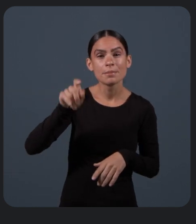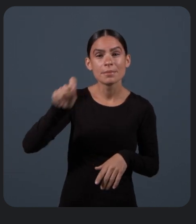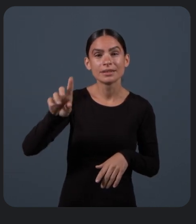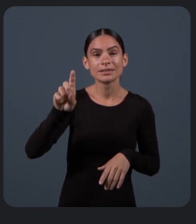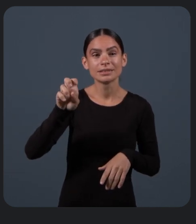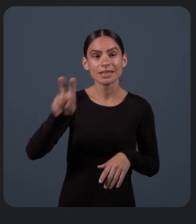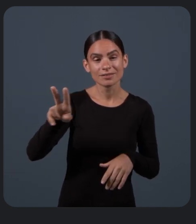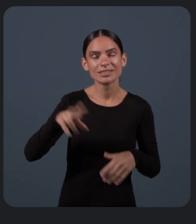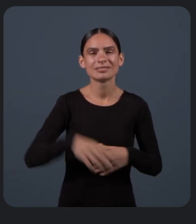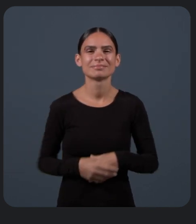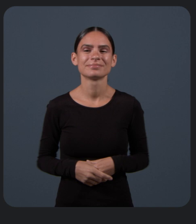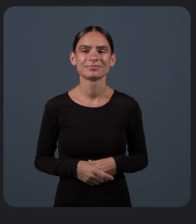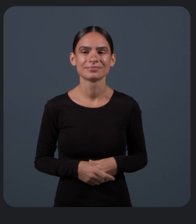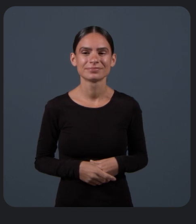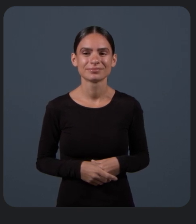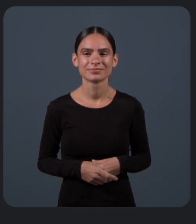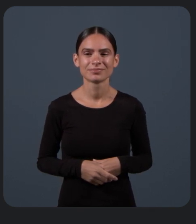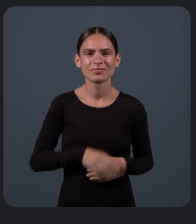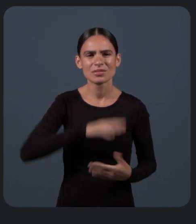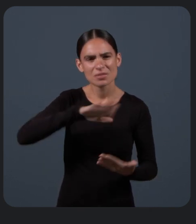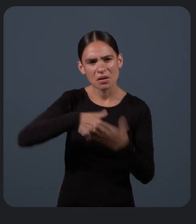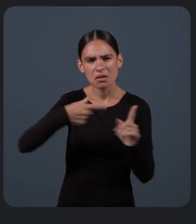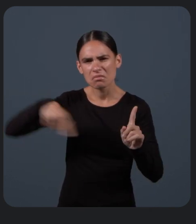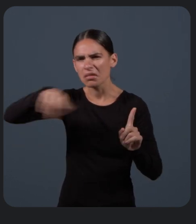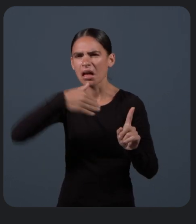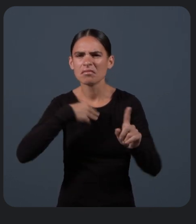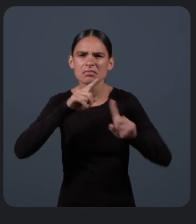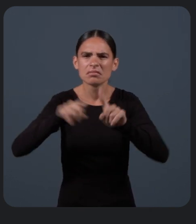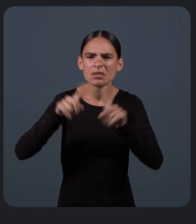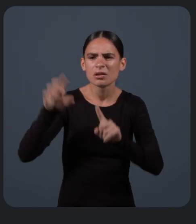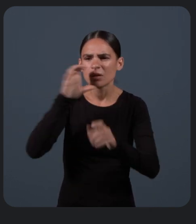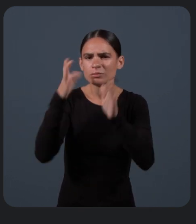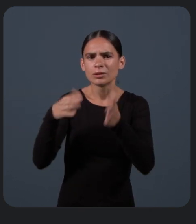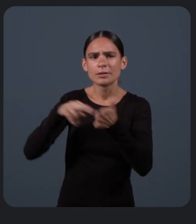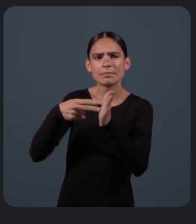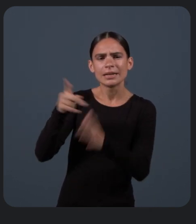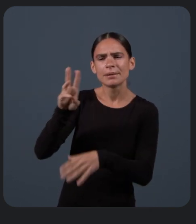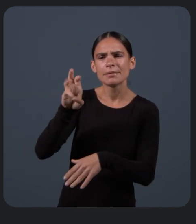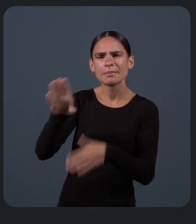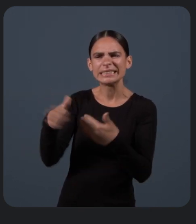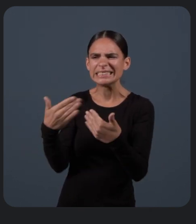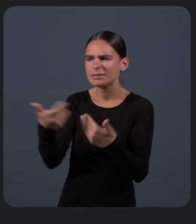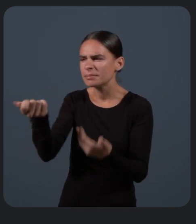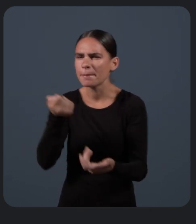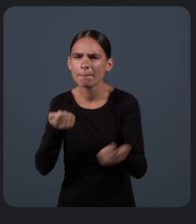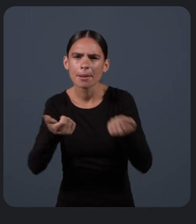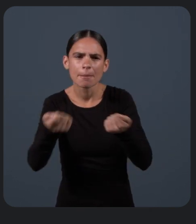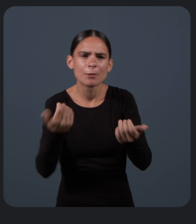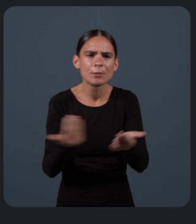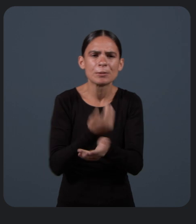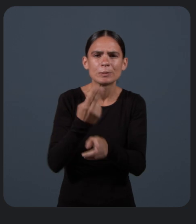Because everyone has a browser, the web is a compelling way to pull new users into your offering. So you just follow a link and you're there,